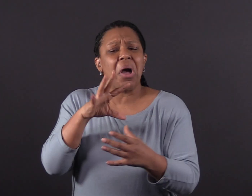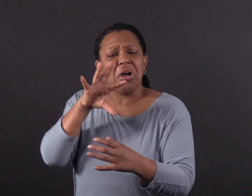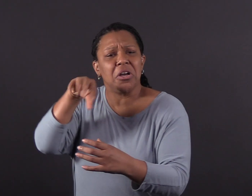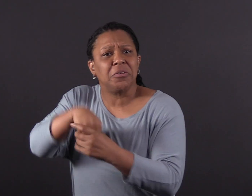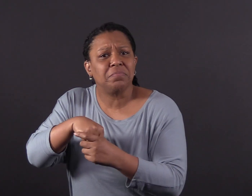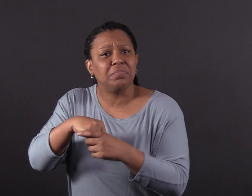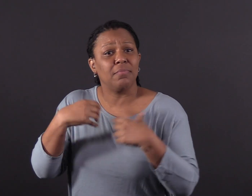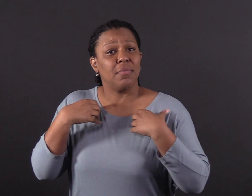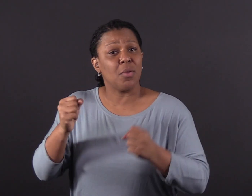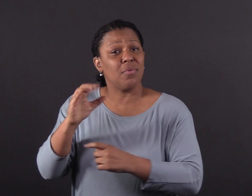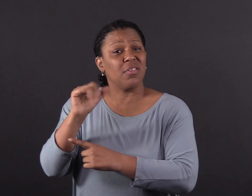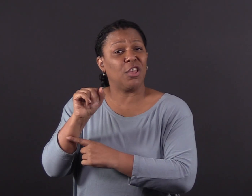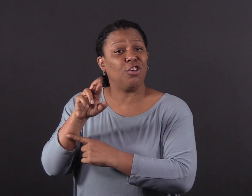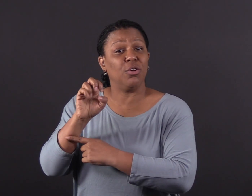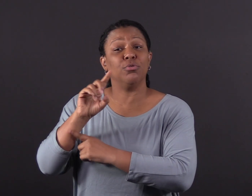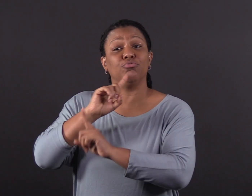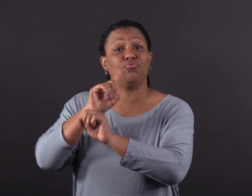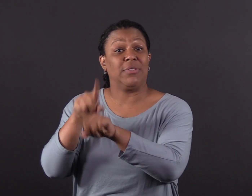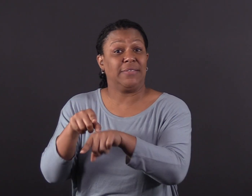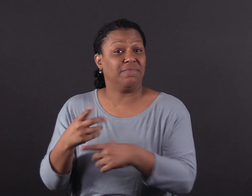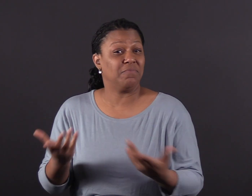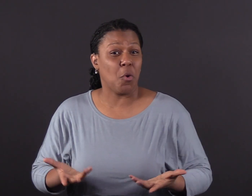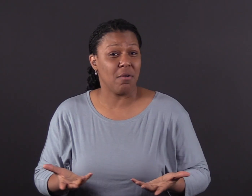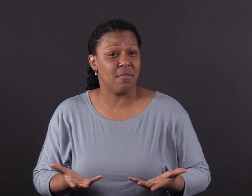What’s in a Healthcare Directive?